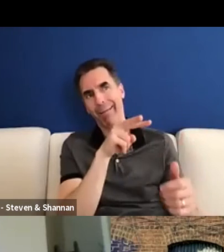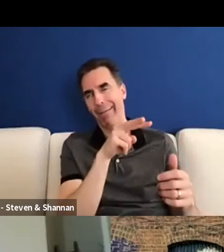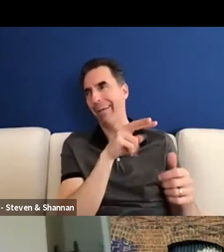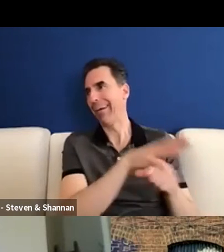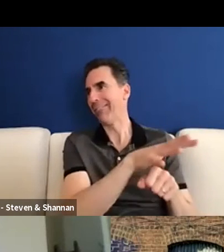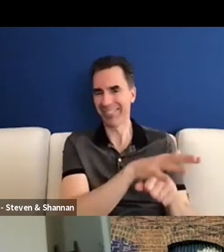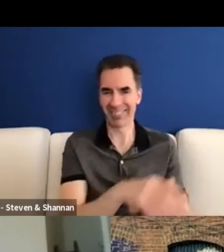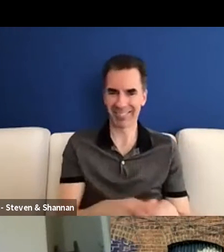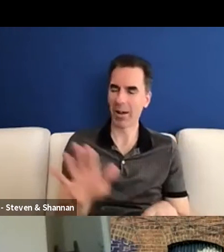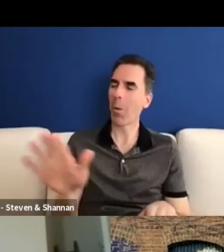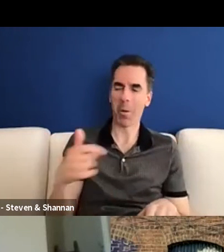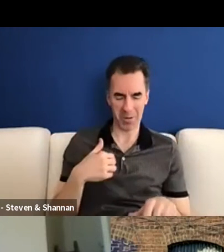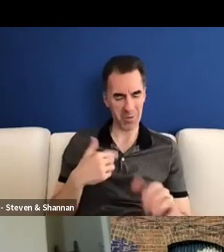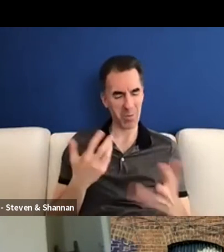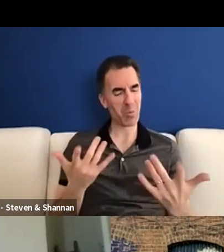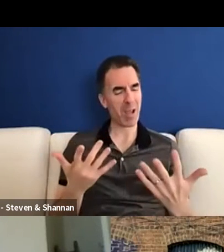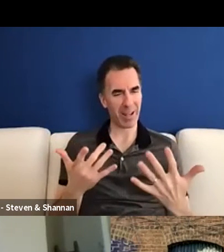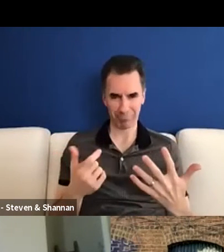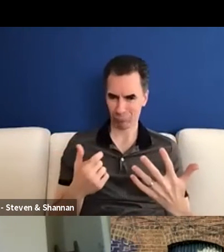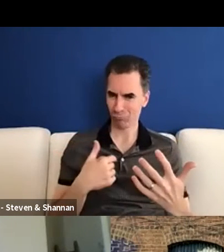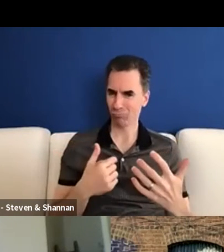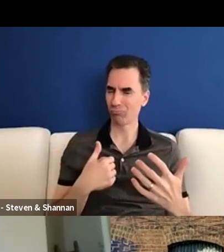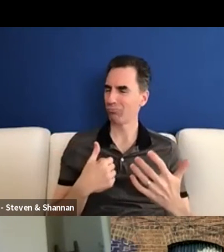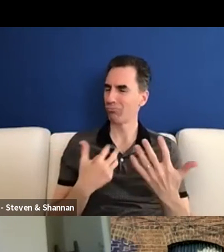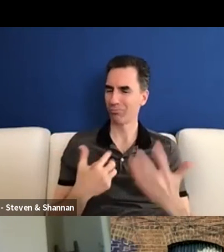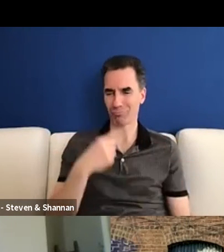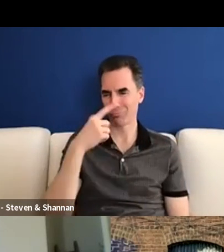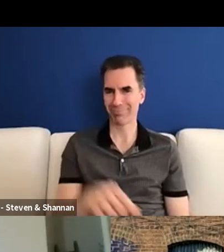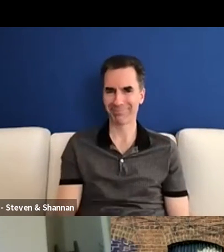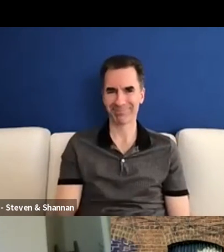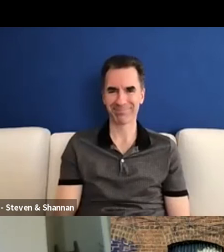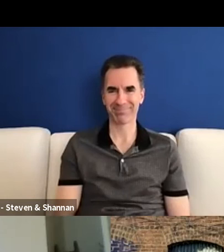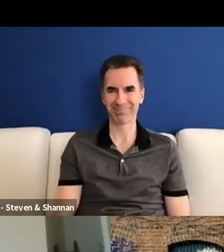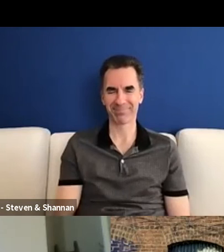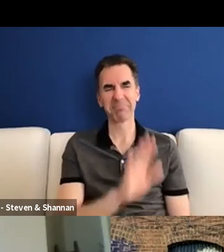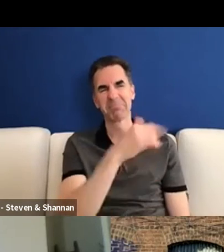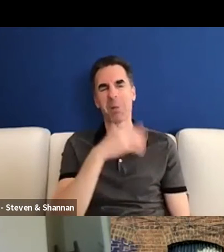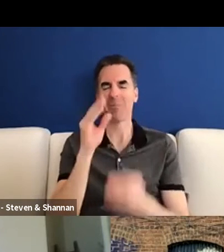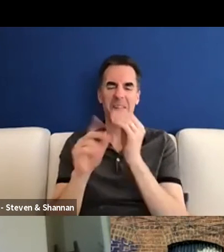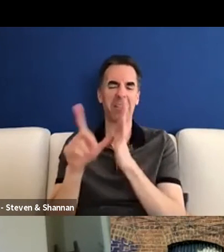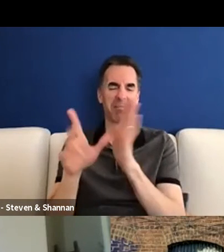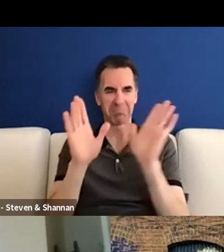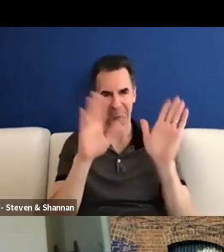I will though always long as it takes. All right. I'll fix it somehow. Okay. Well, let